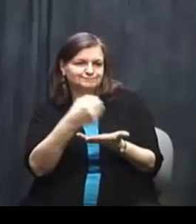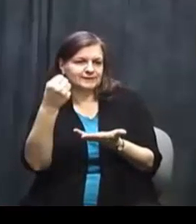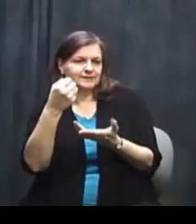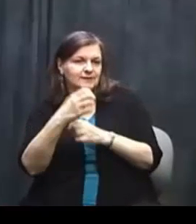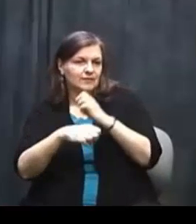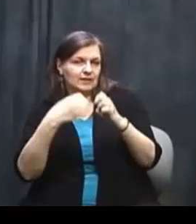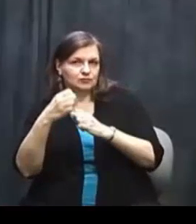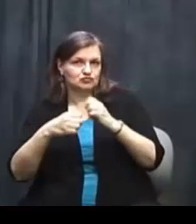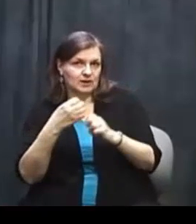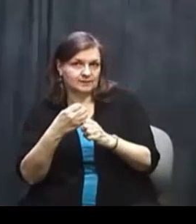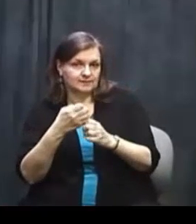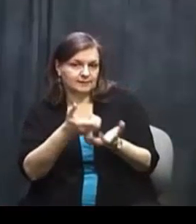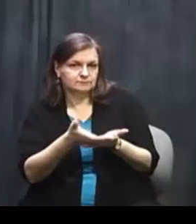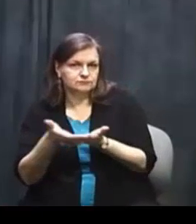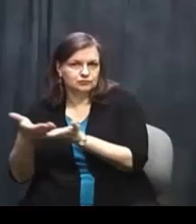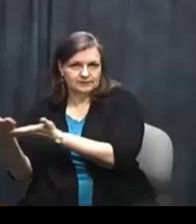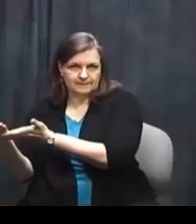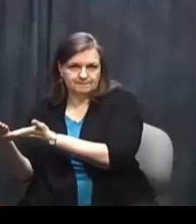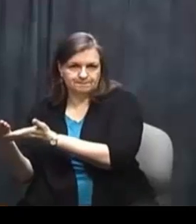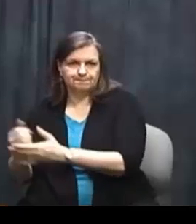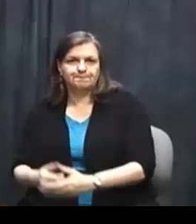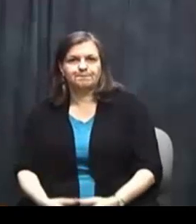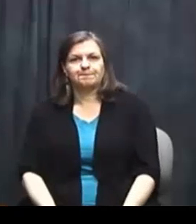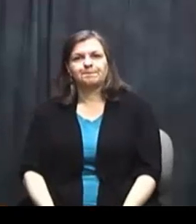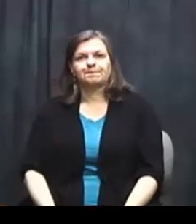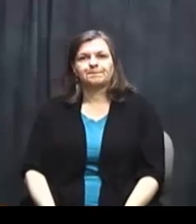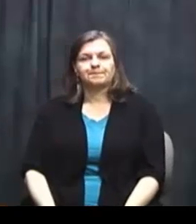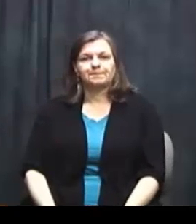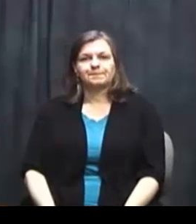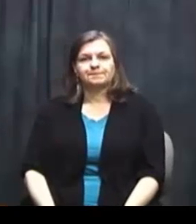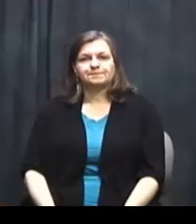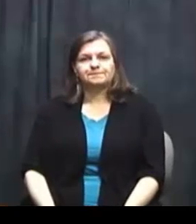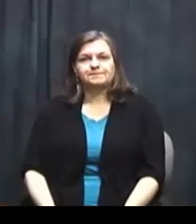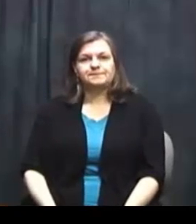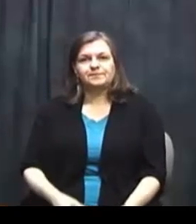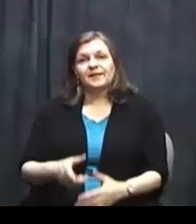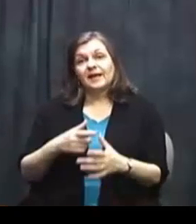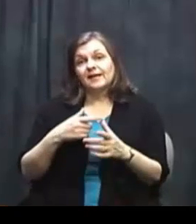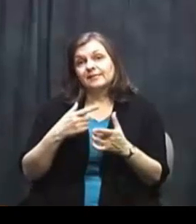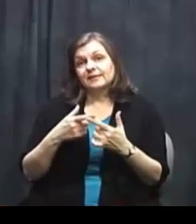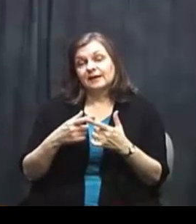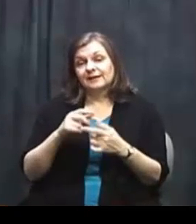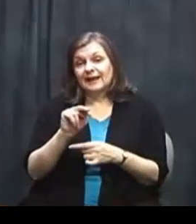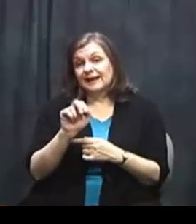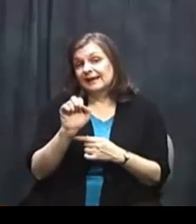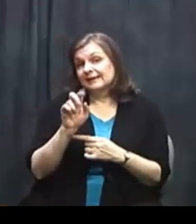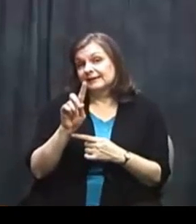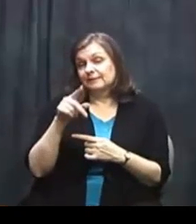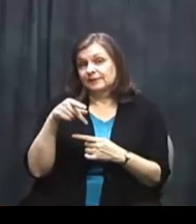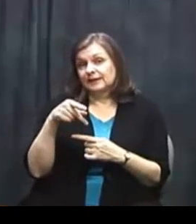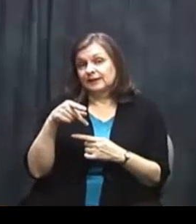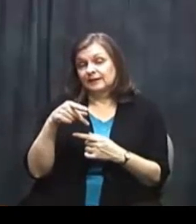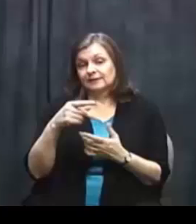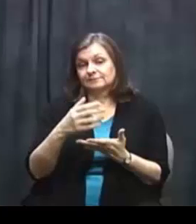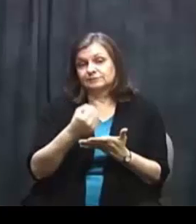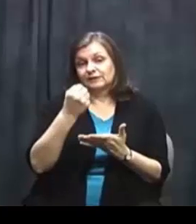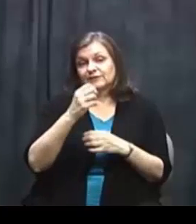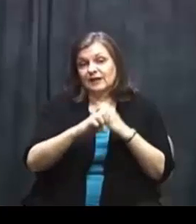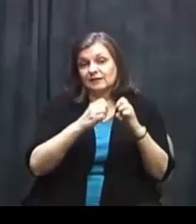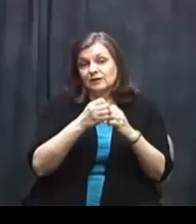the electrons it's going to take electrons